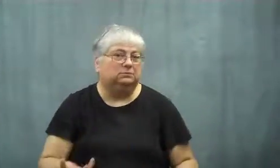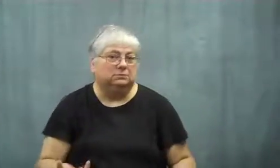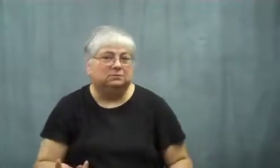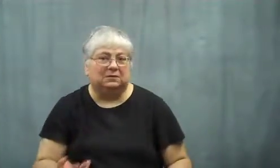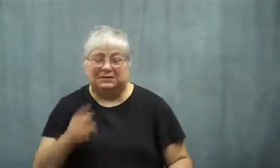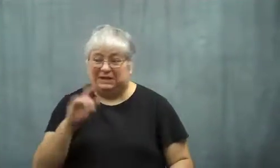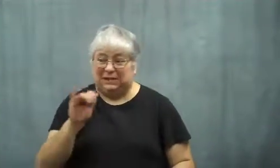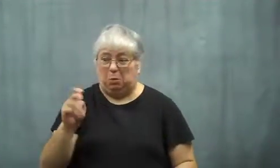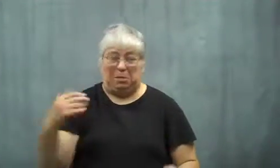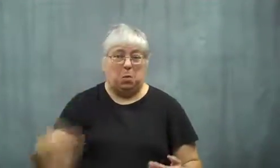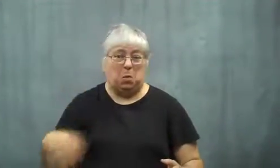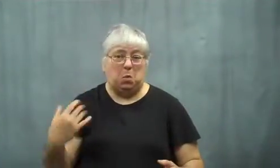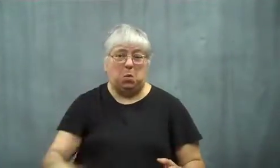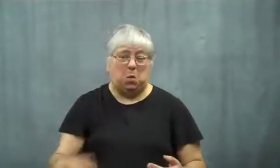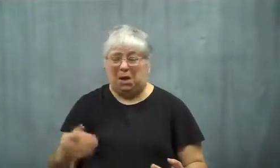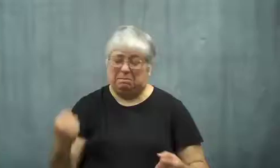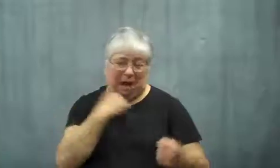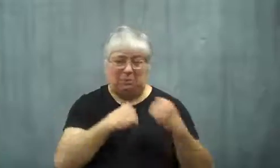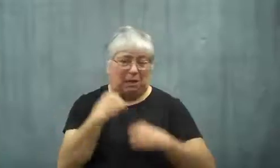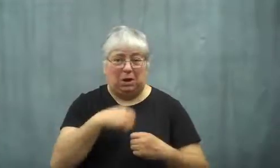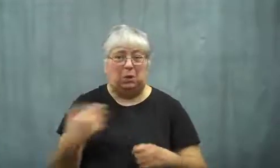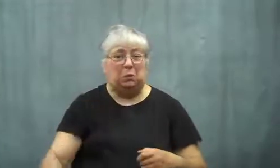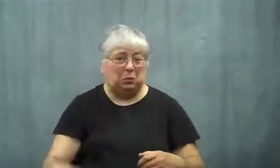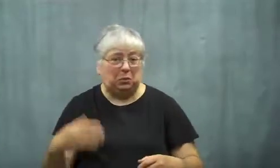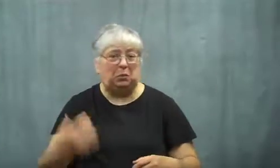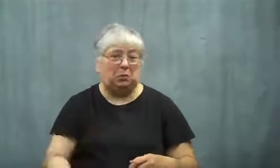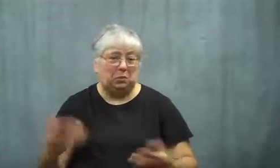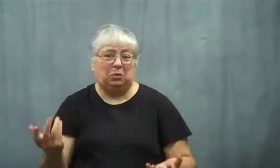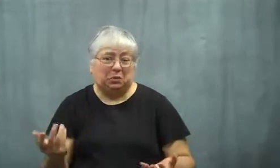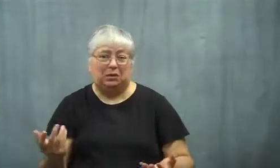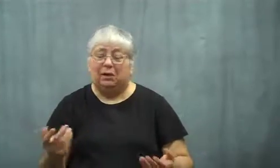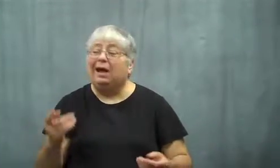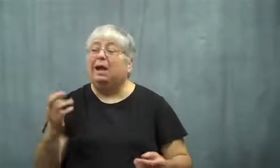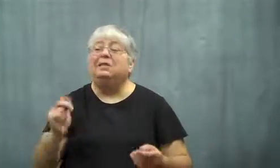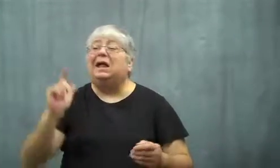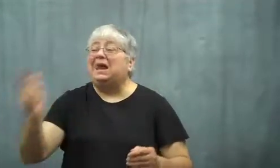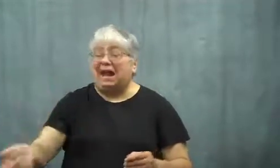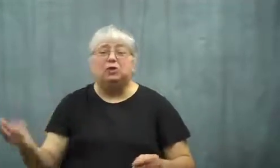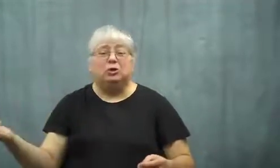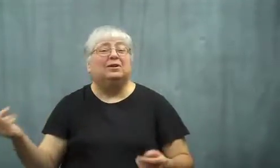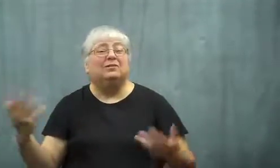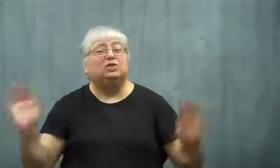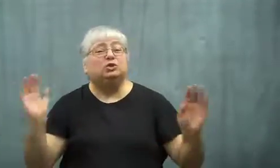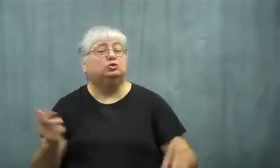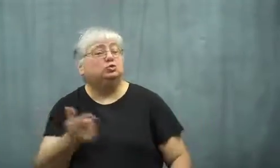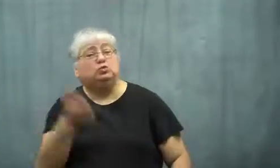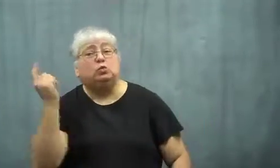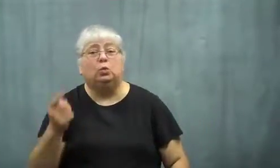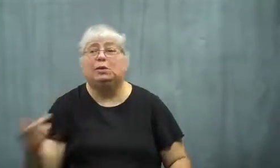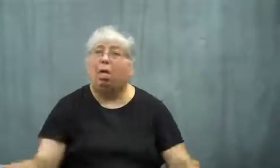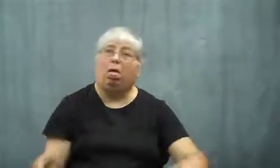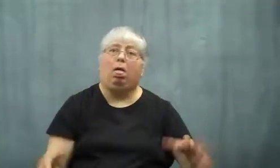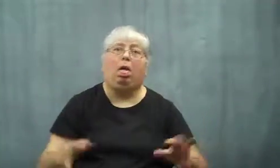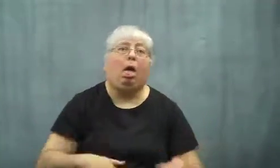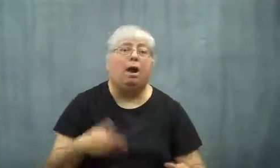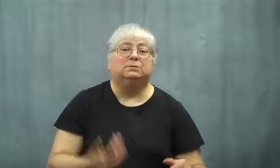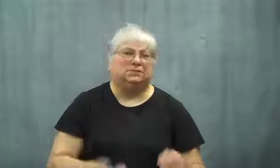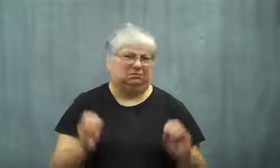He said Zimmerman looked beat up.